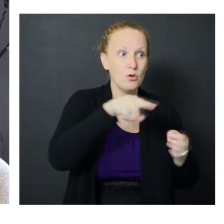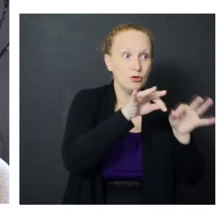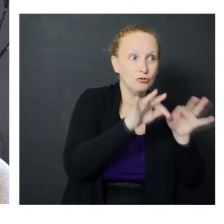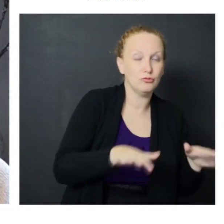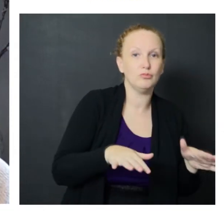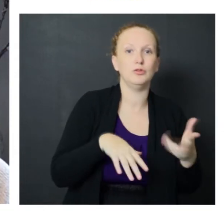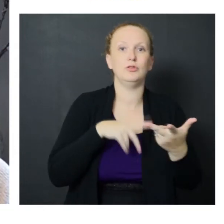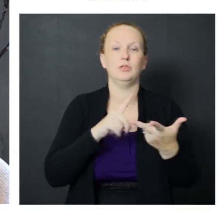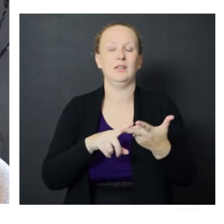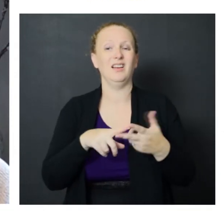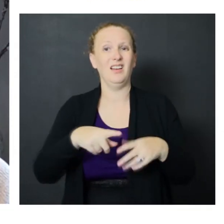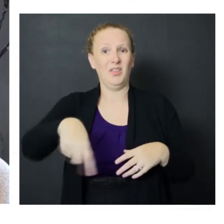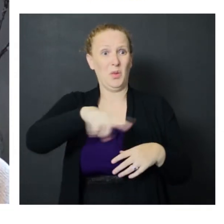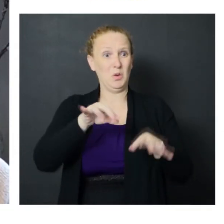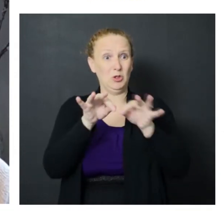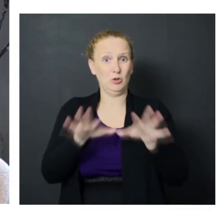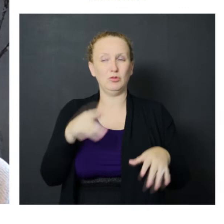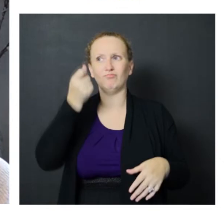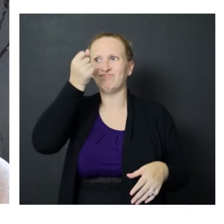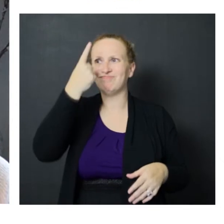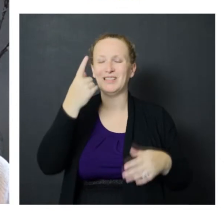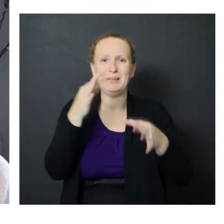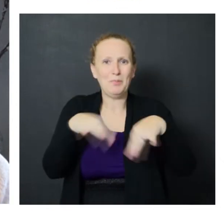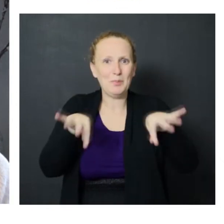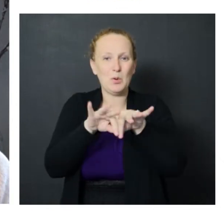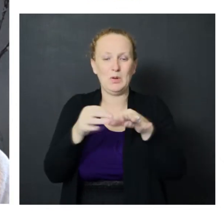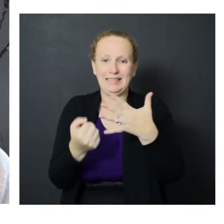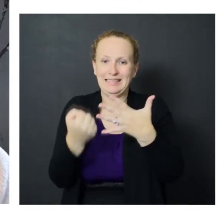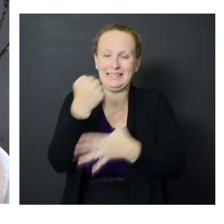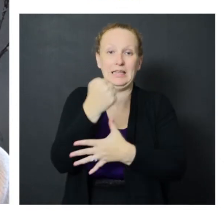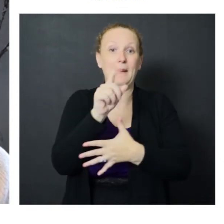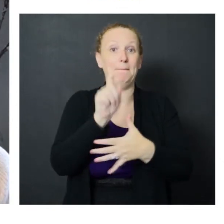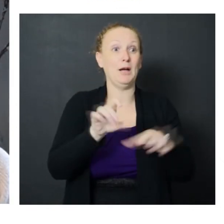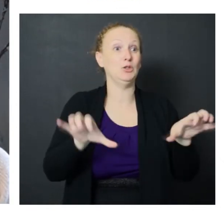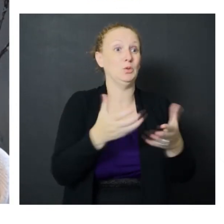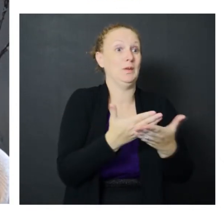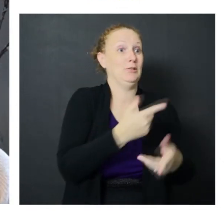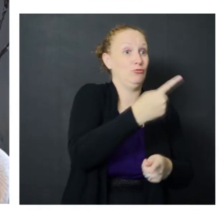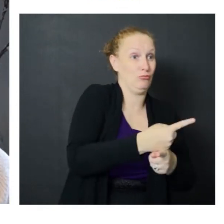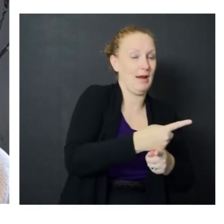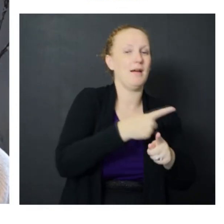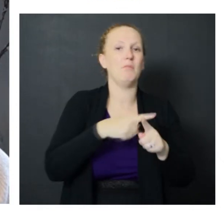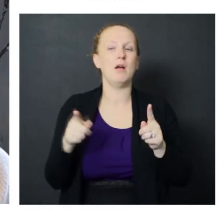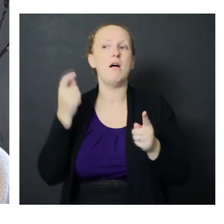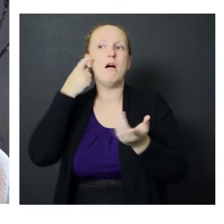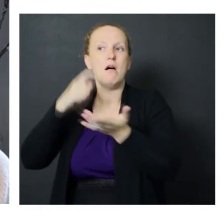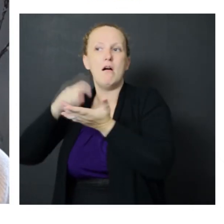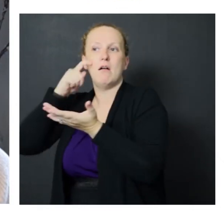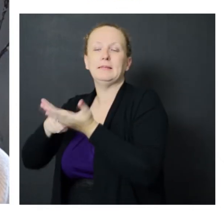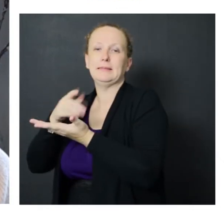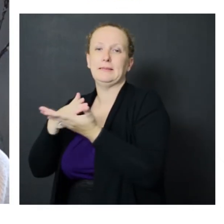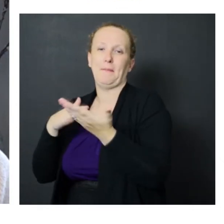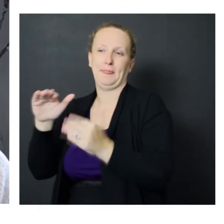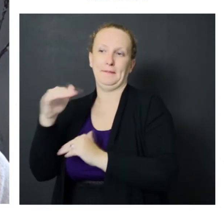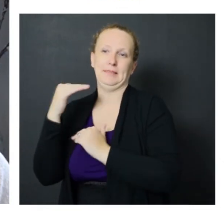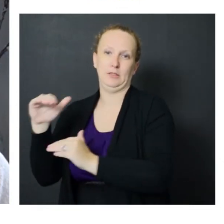They were the ones who understood the importance of doing things right. And understanding the limitations. I also was happy to when one of